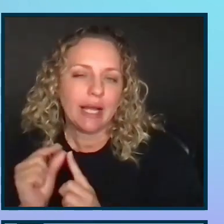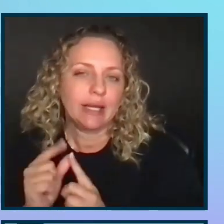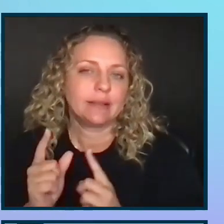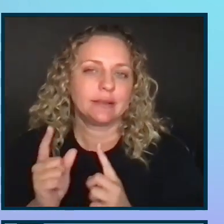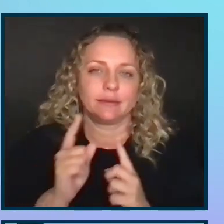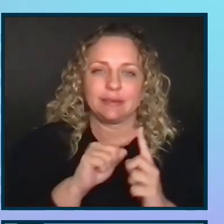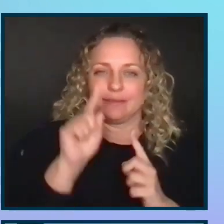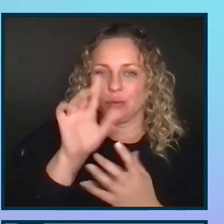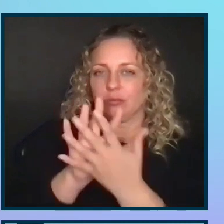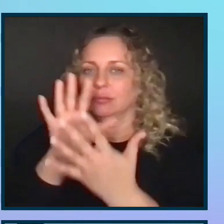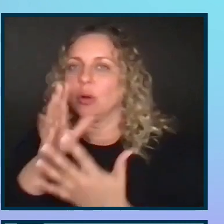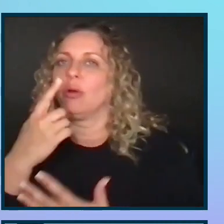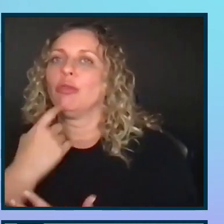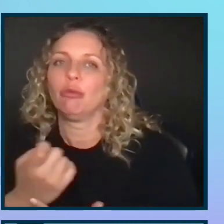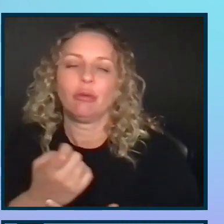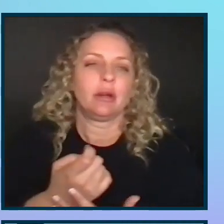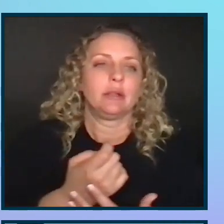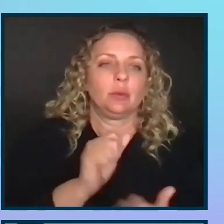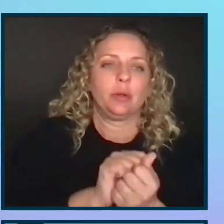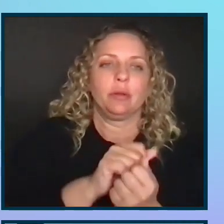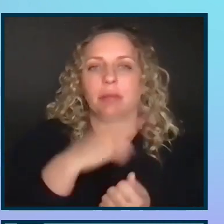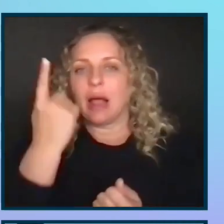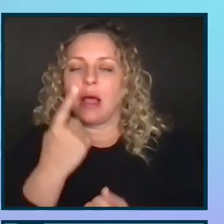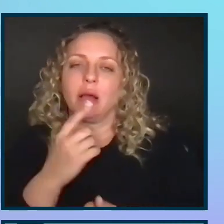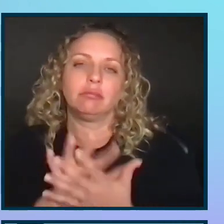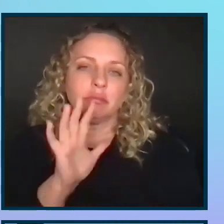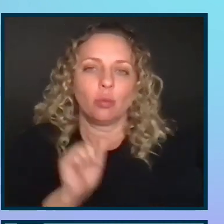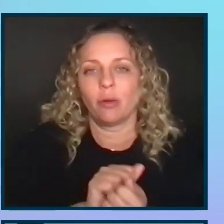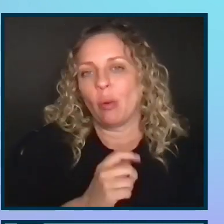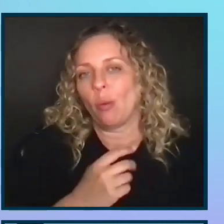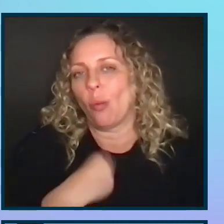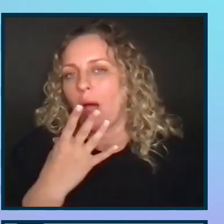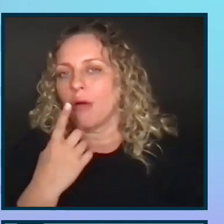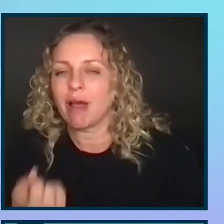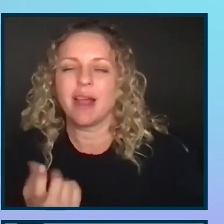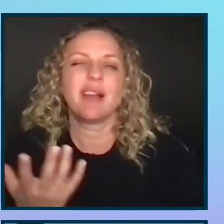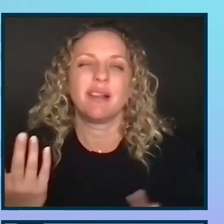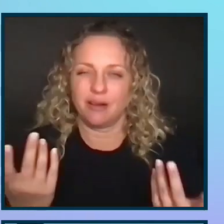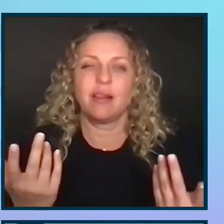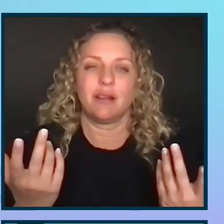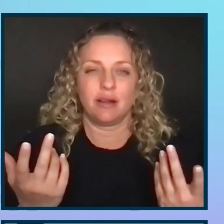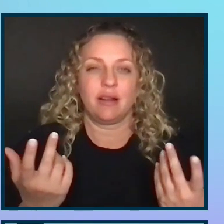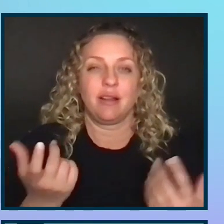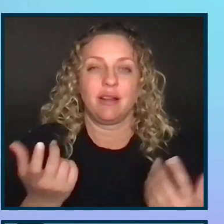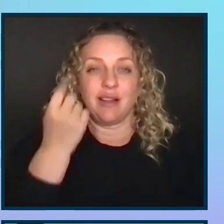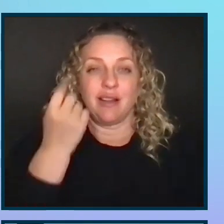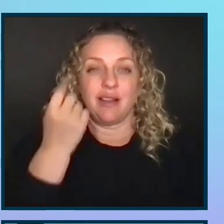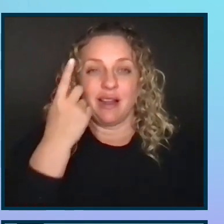of white and combination of black. And we drew a black box through ones that didn't meet contrast.